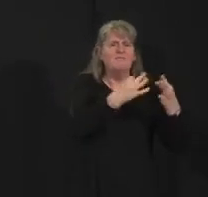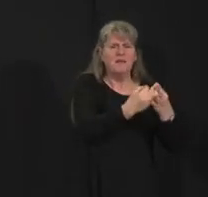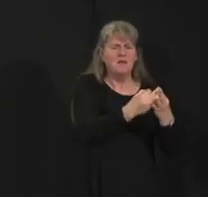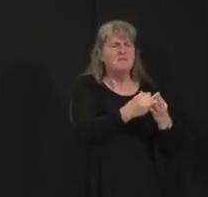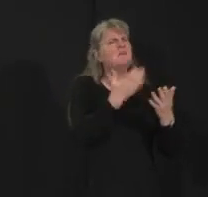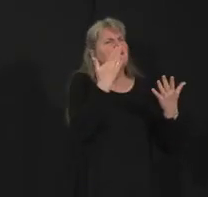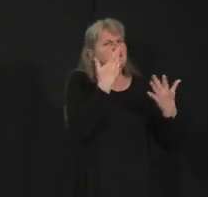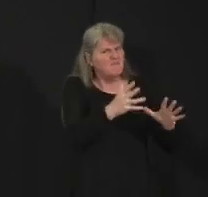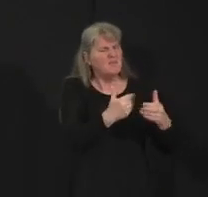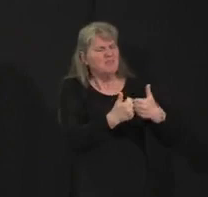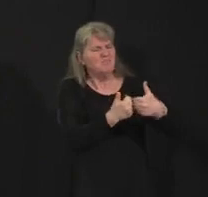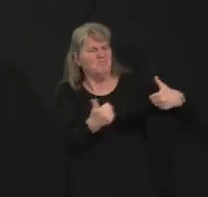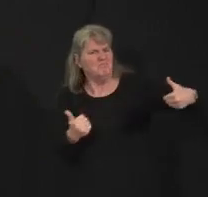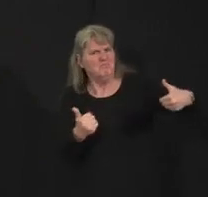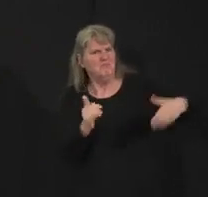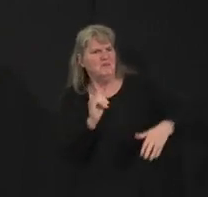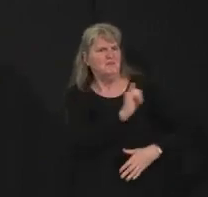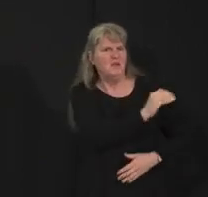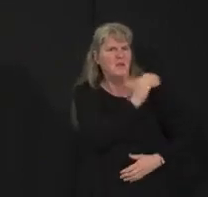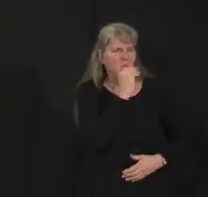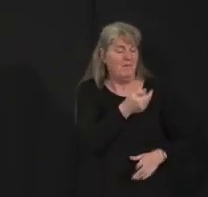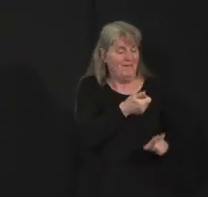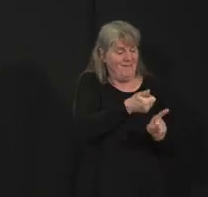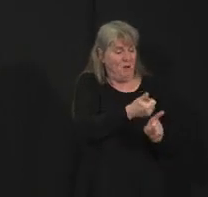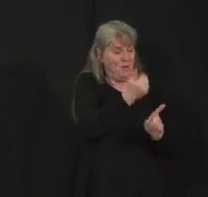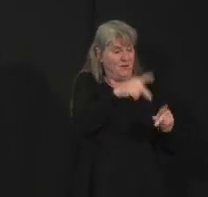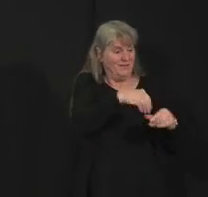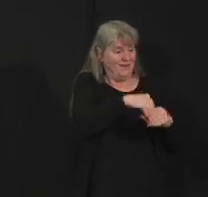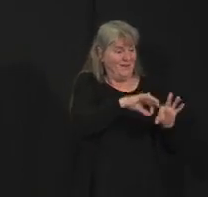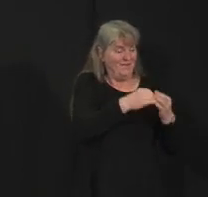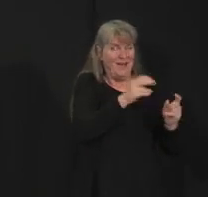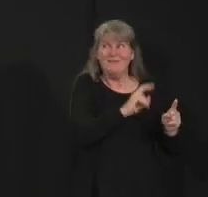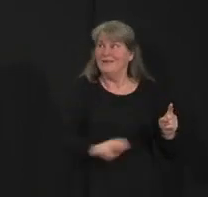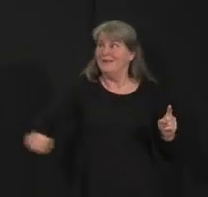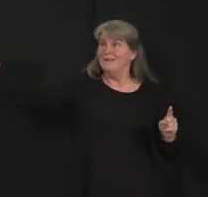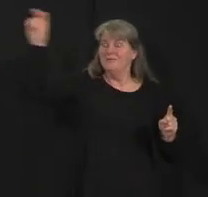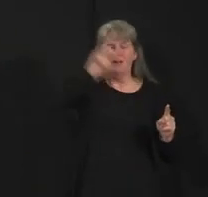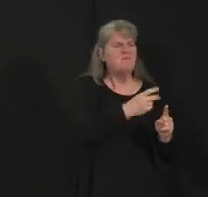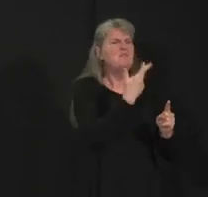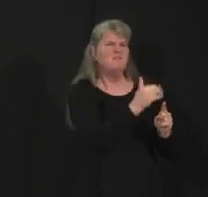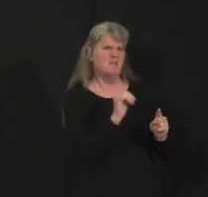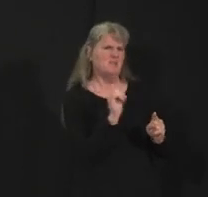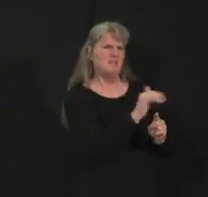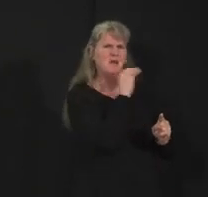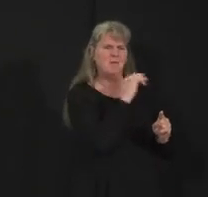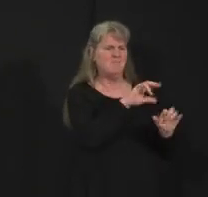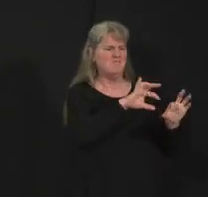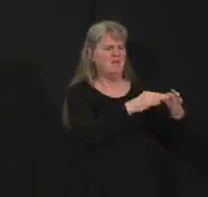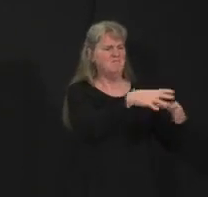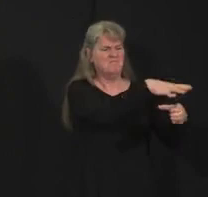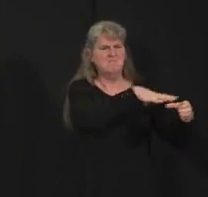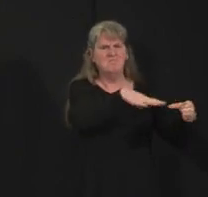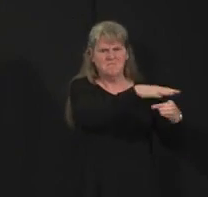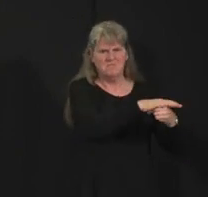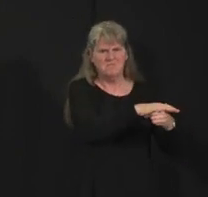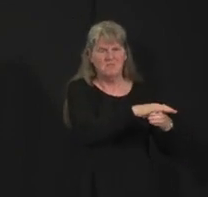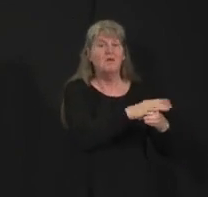self-isolation due to some family members having travelled internationally. Case investigation and contact tracing continue as we speak,